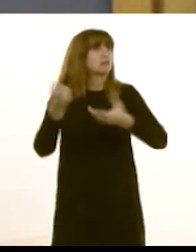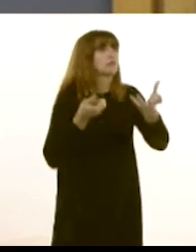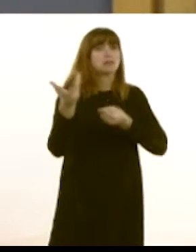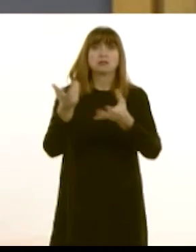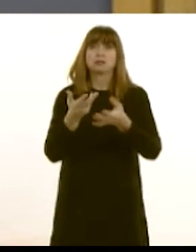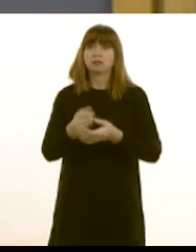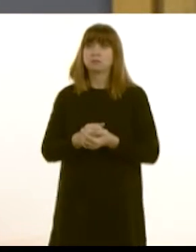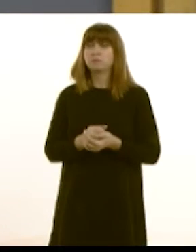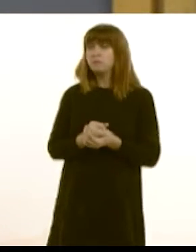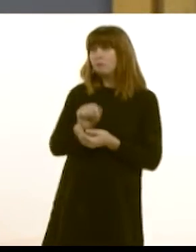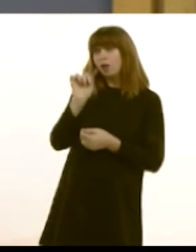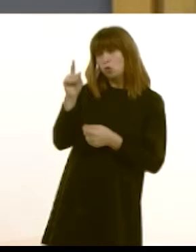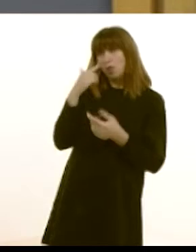you helped or hindered that case.